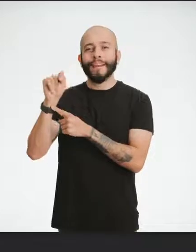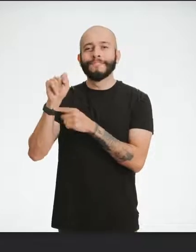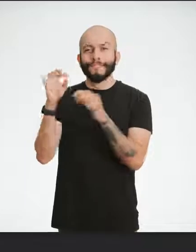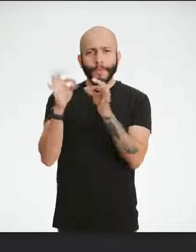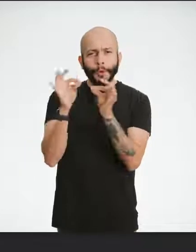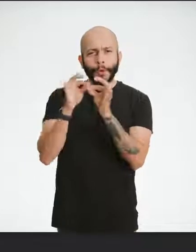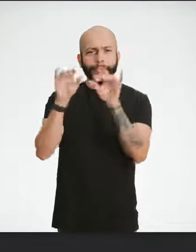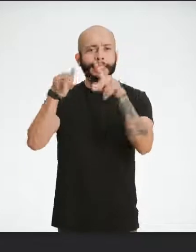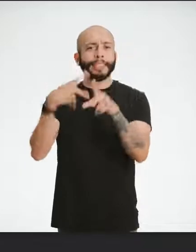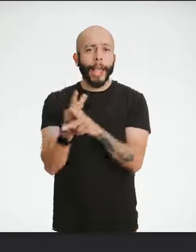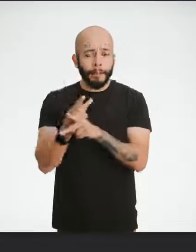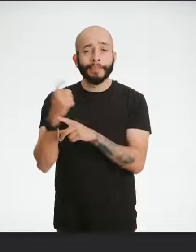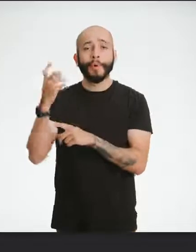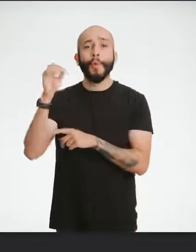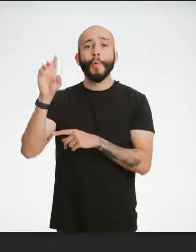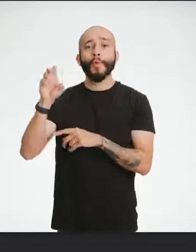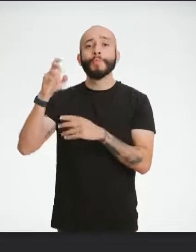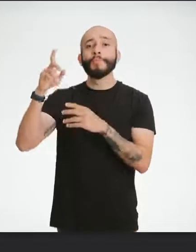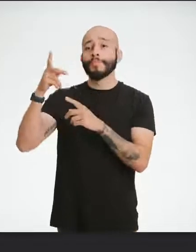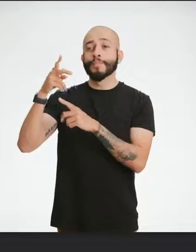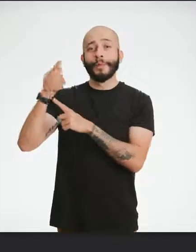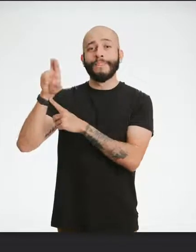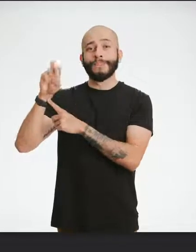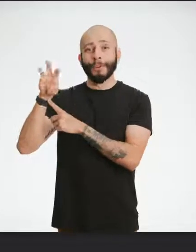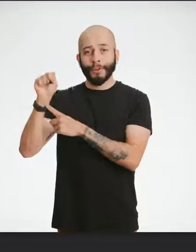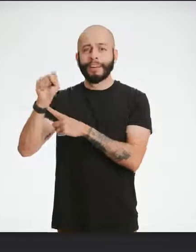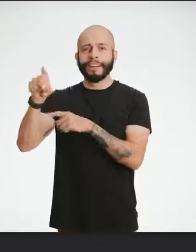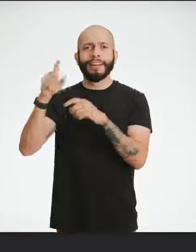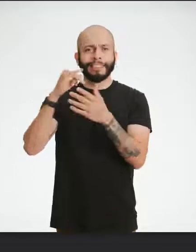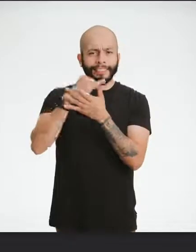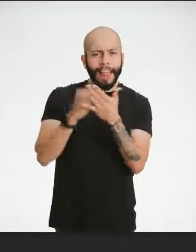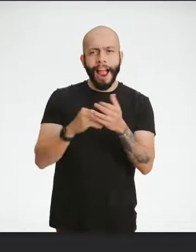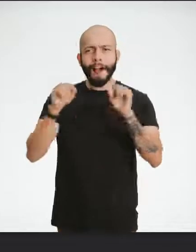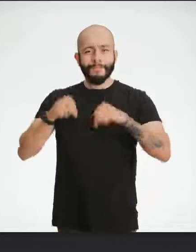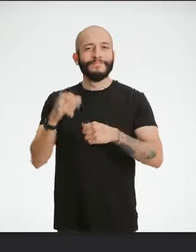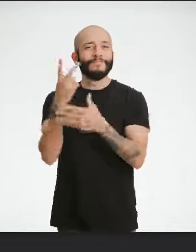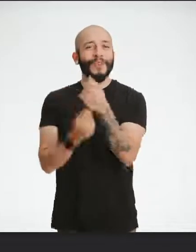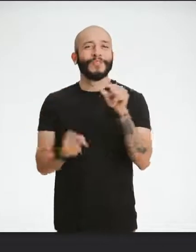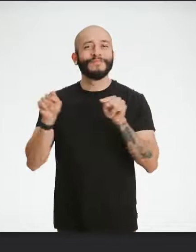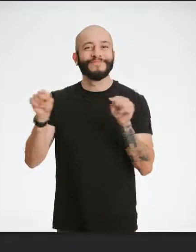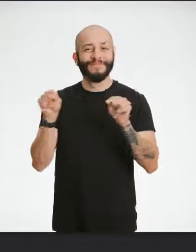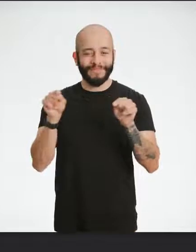And Xcode Previews was specifically designed for, and enabled by, both.